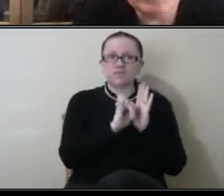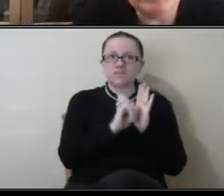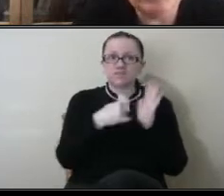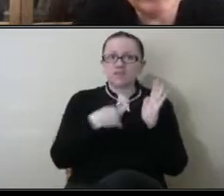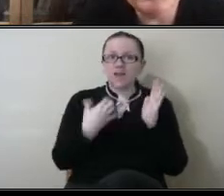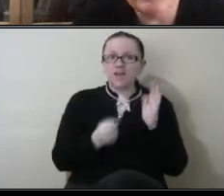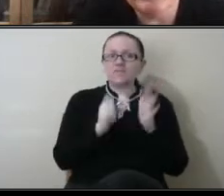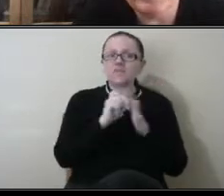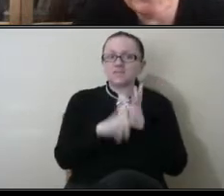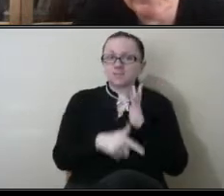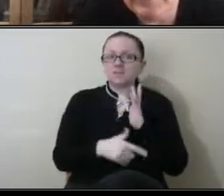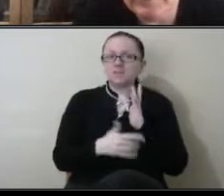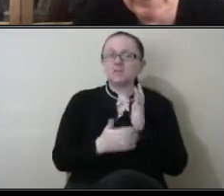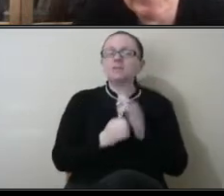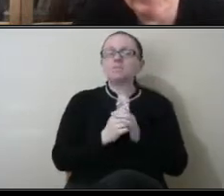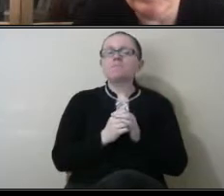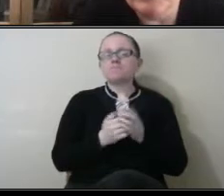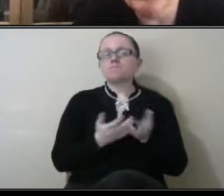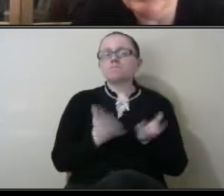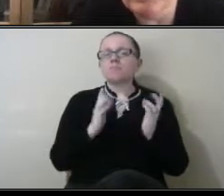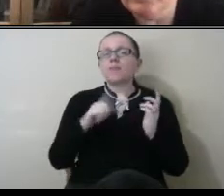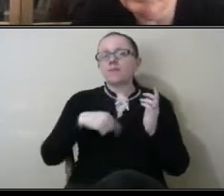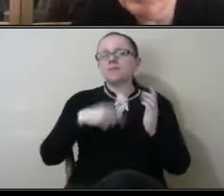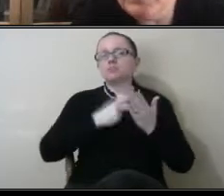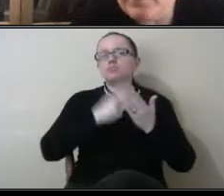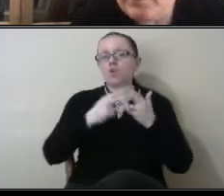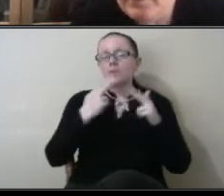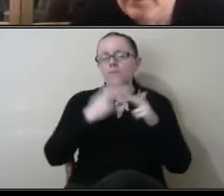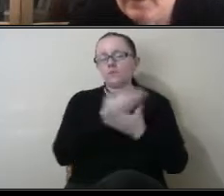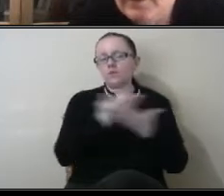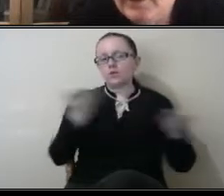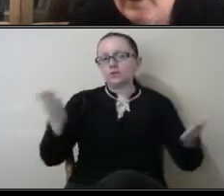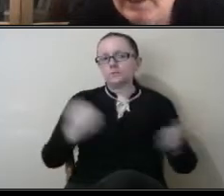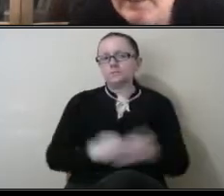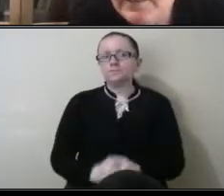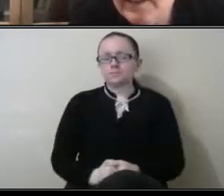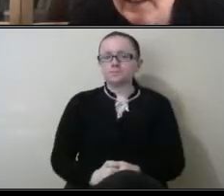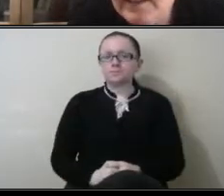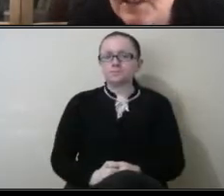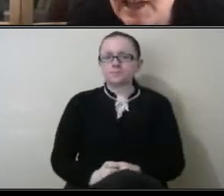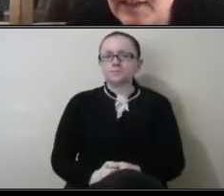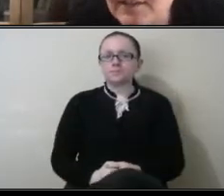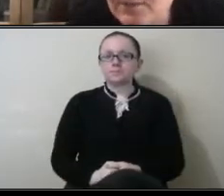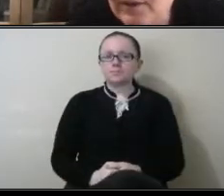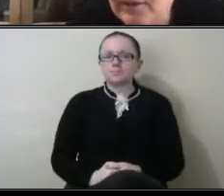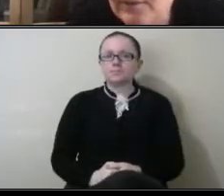disabled person then absolutely this program is for you now i can see in the chat as well